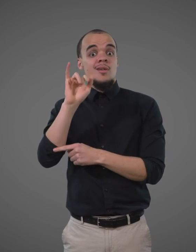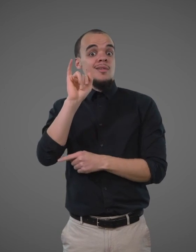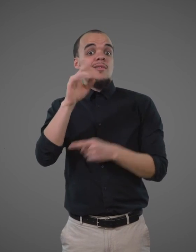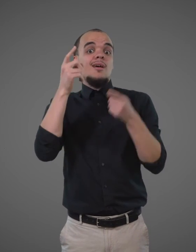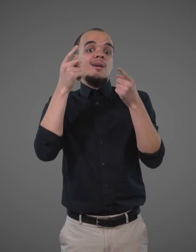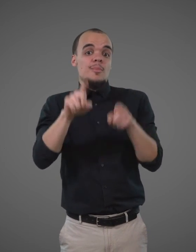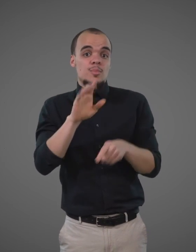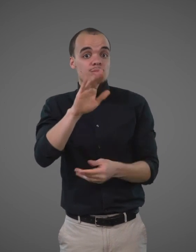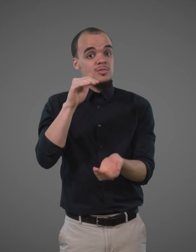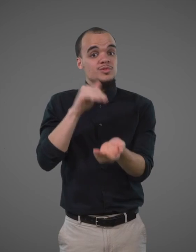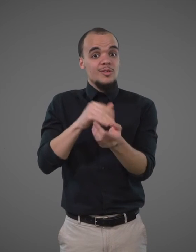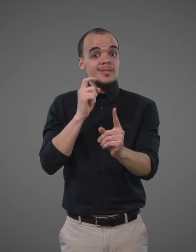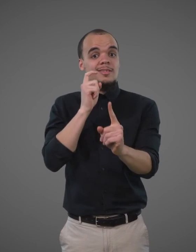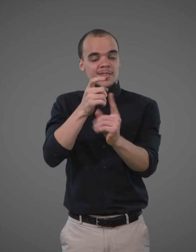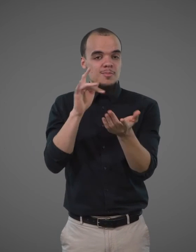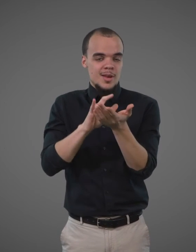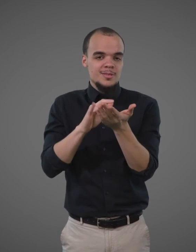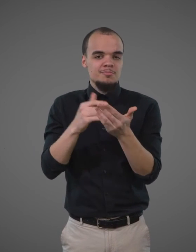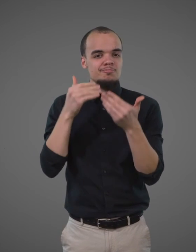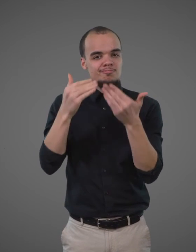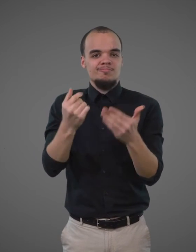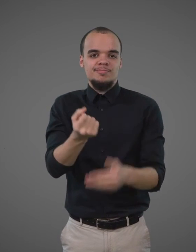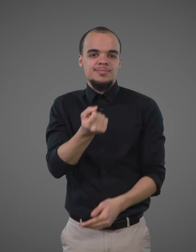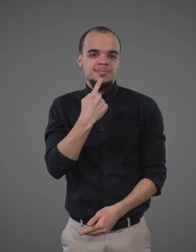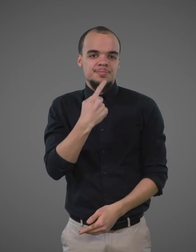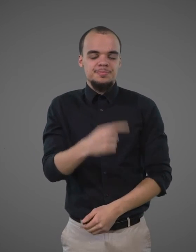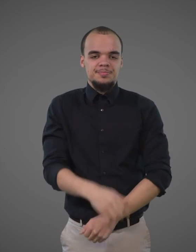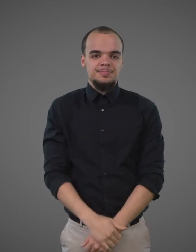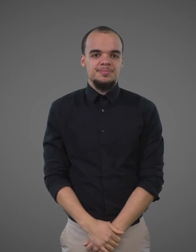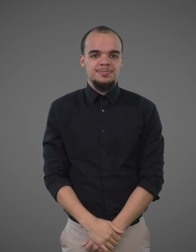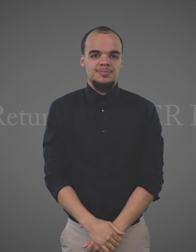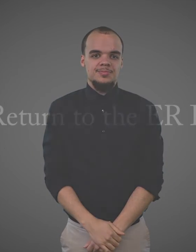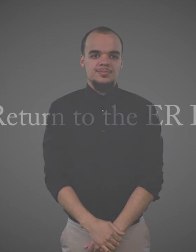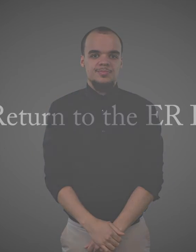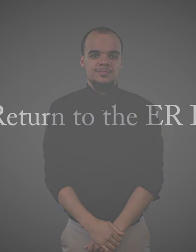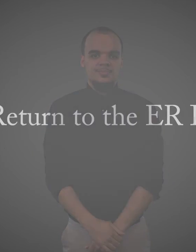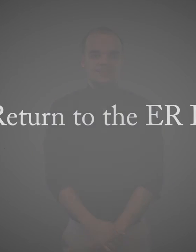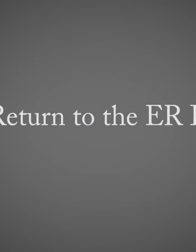If your doctor gives you particular medicine, use that and follow directions.